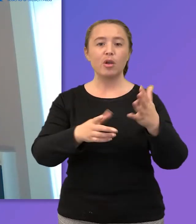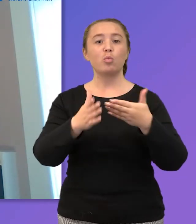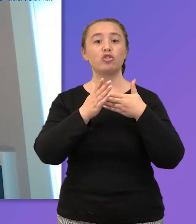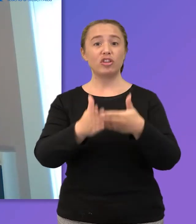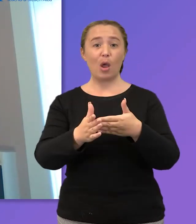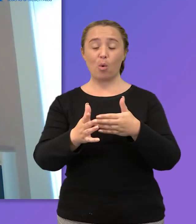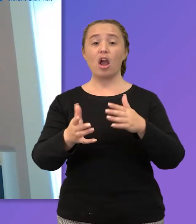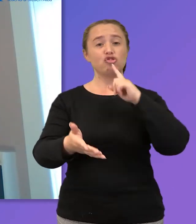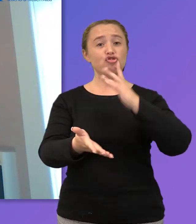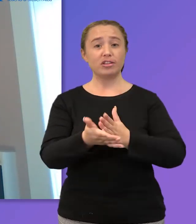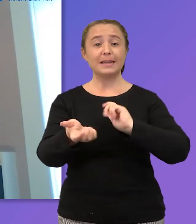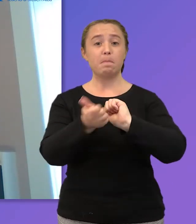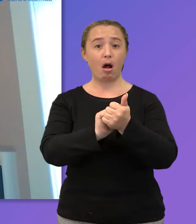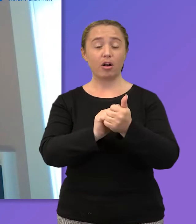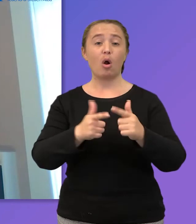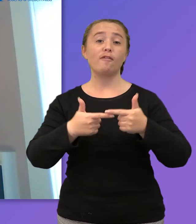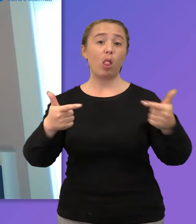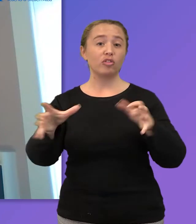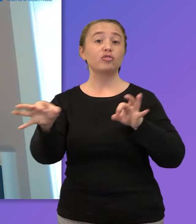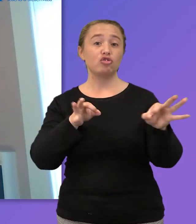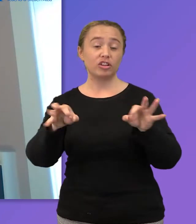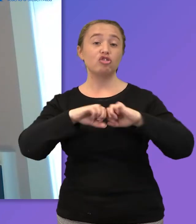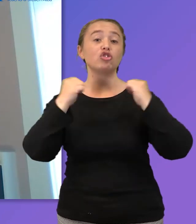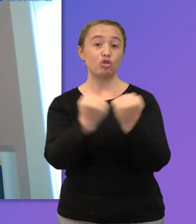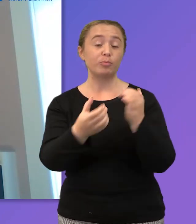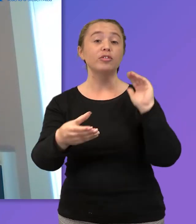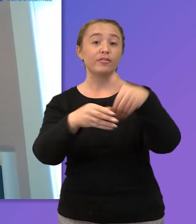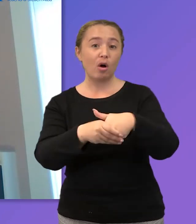we are now a trusted partner and key member of a number of strategic groups